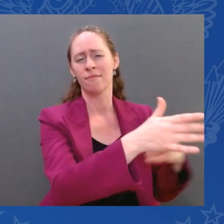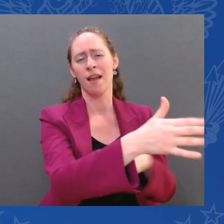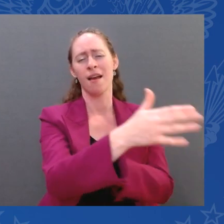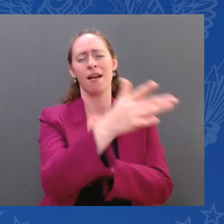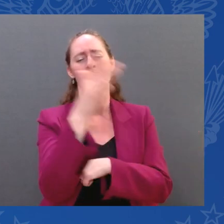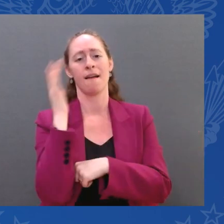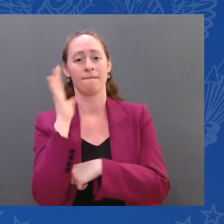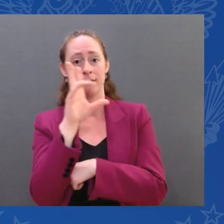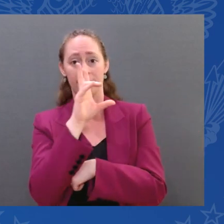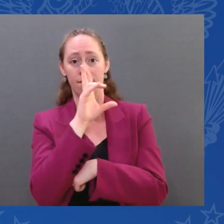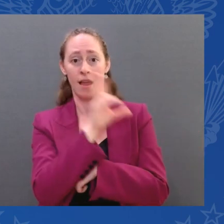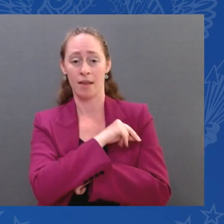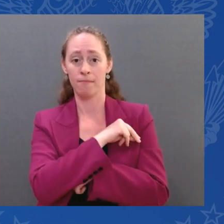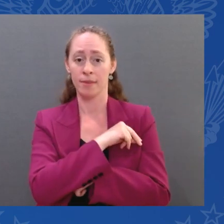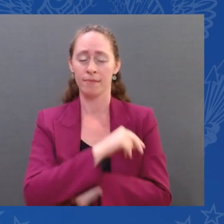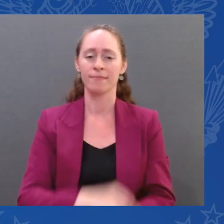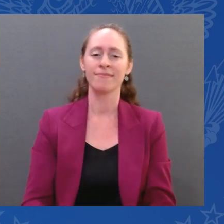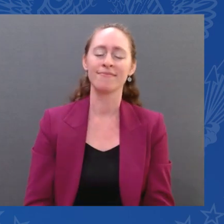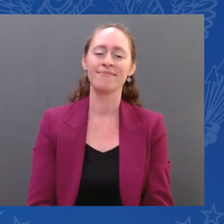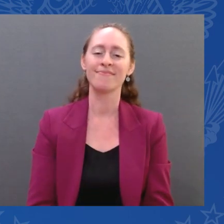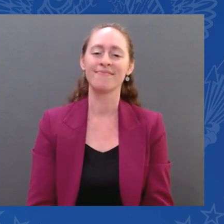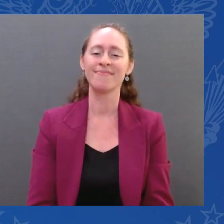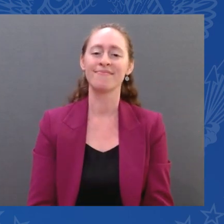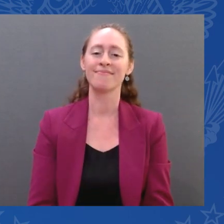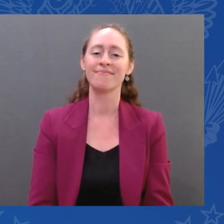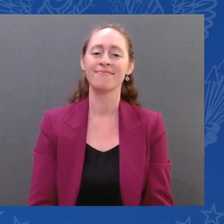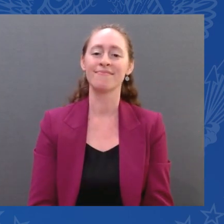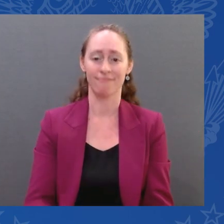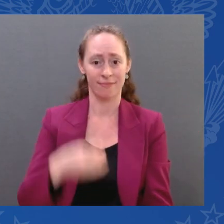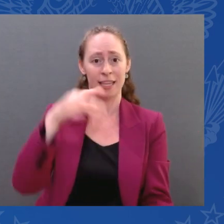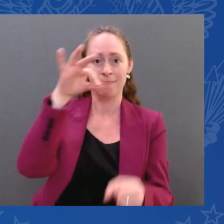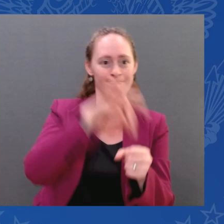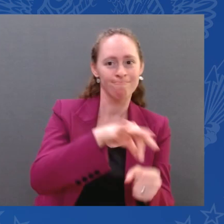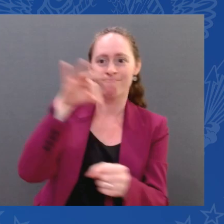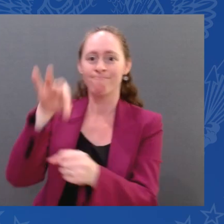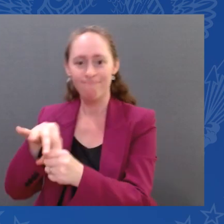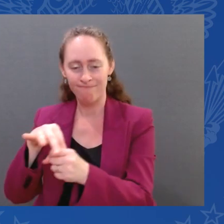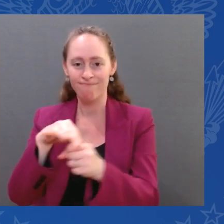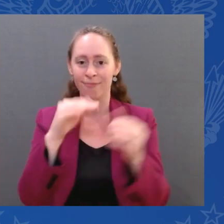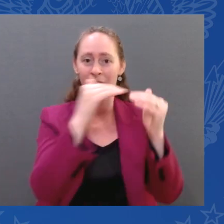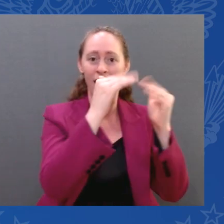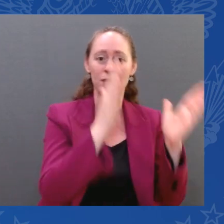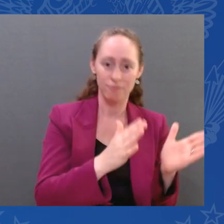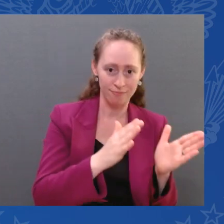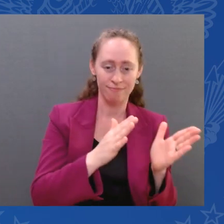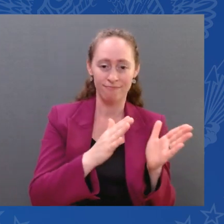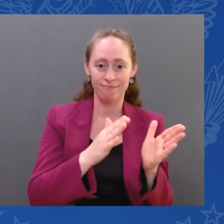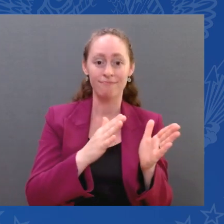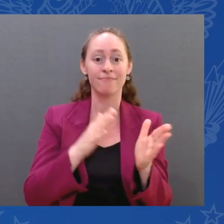and six times to the U.S. Senate by the people of Arizona, and nominated for the presidency by the Republican Party,